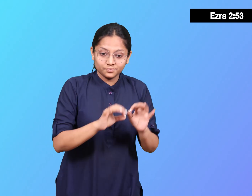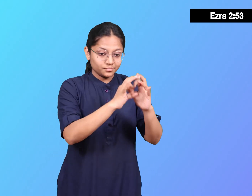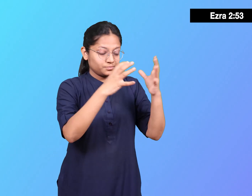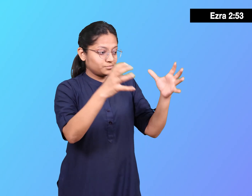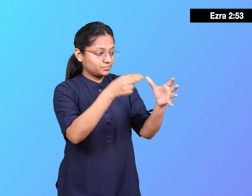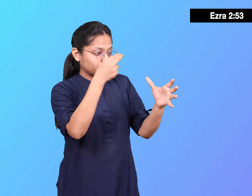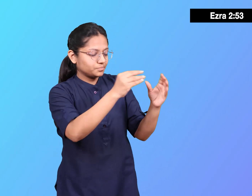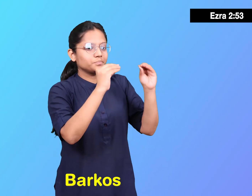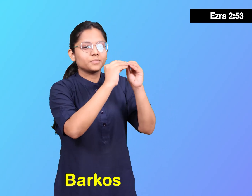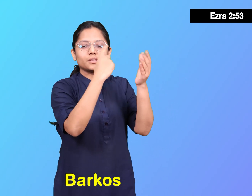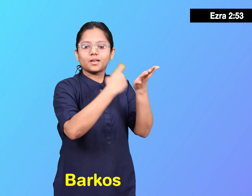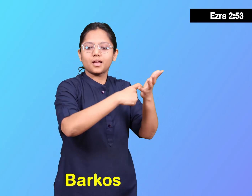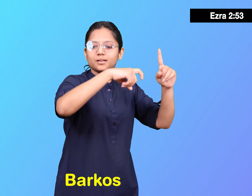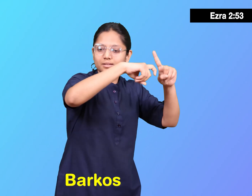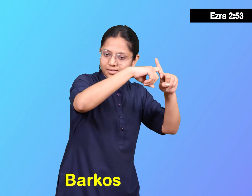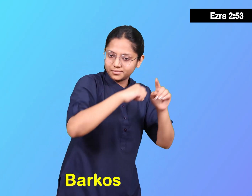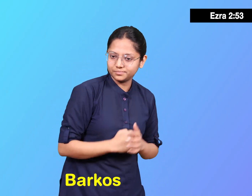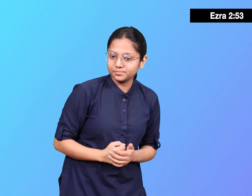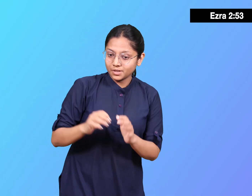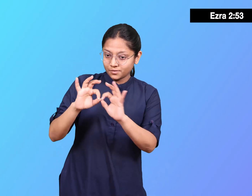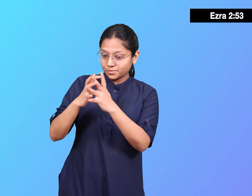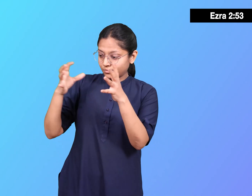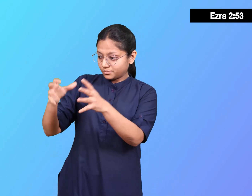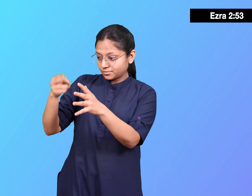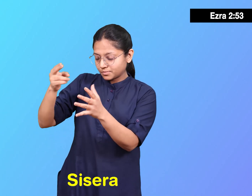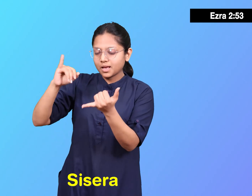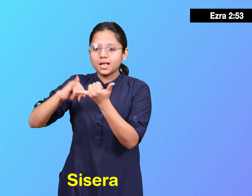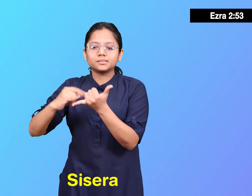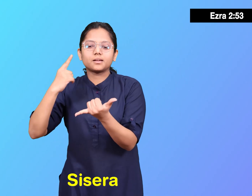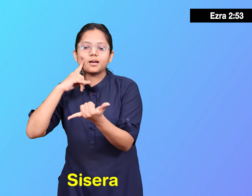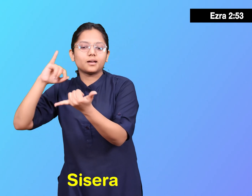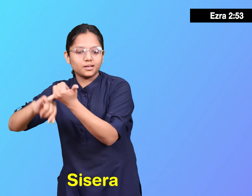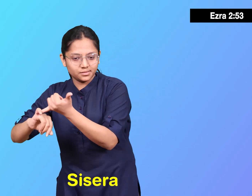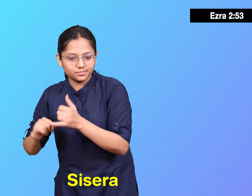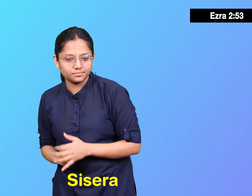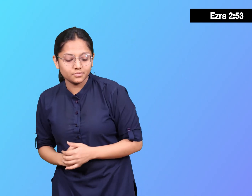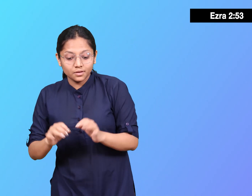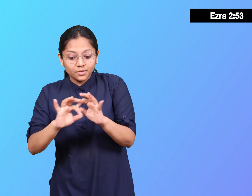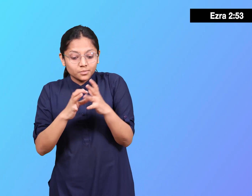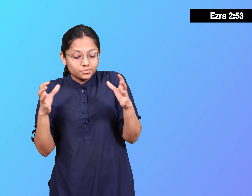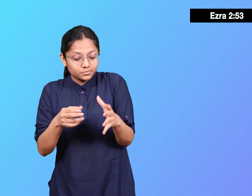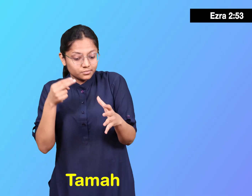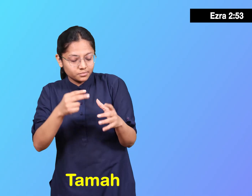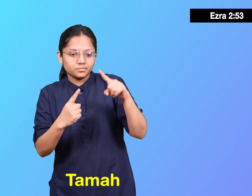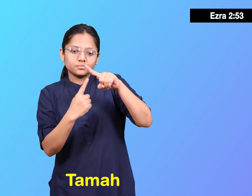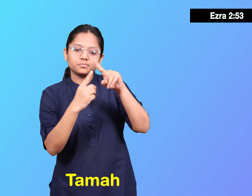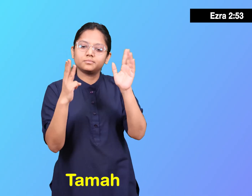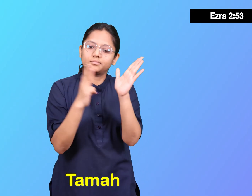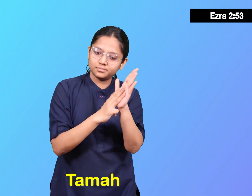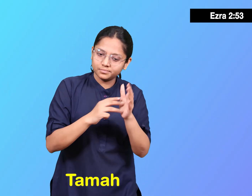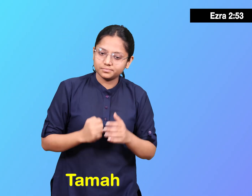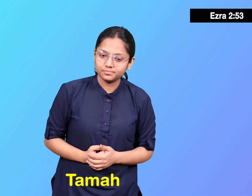Barkos, Sisera, Temah,